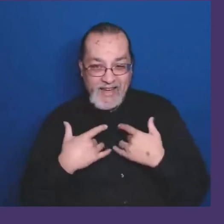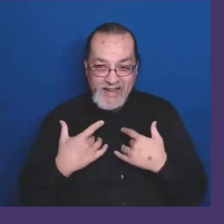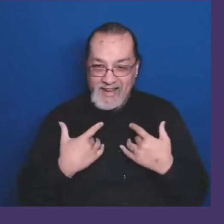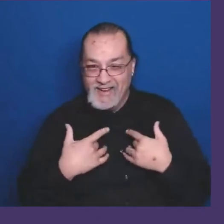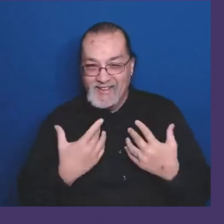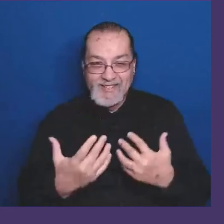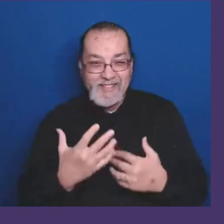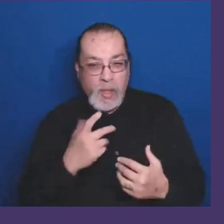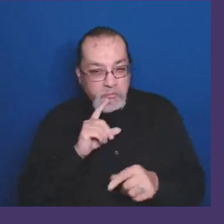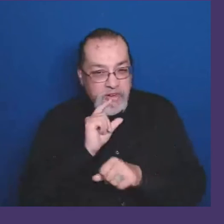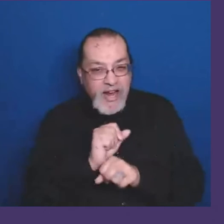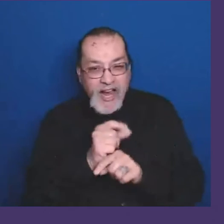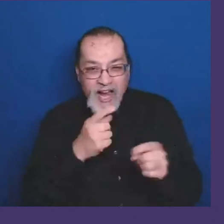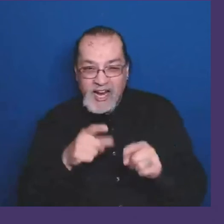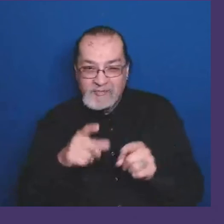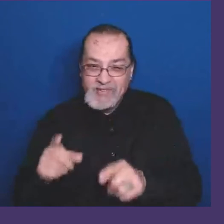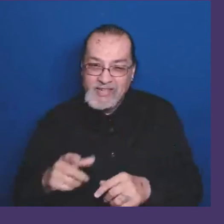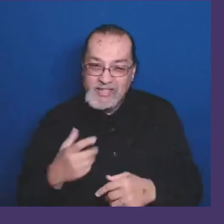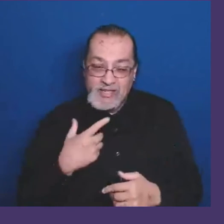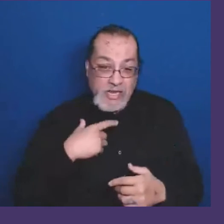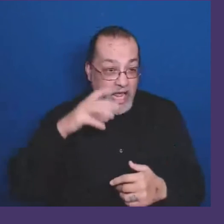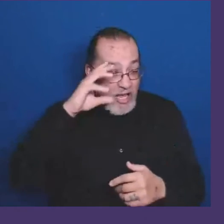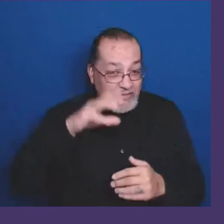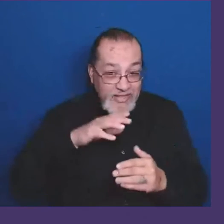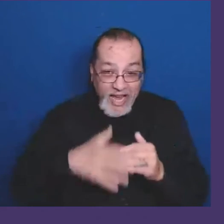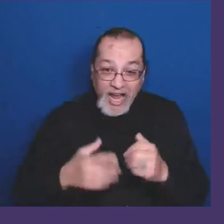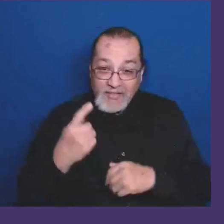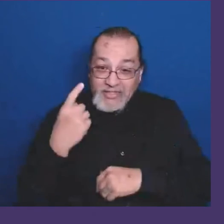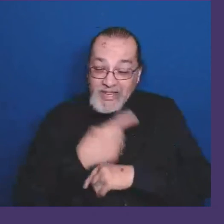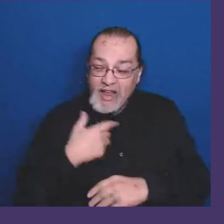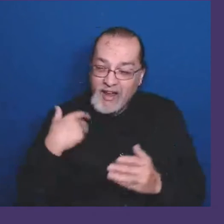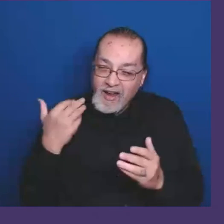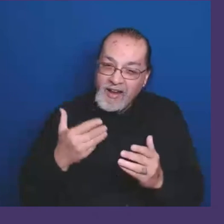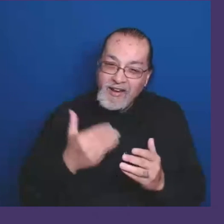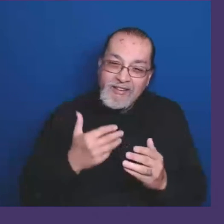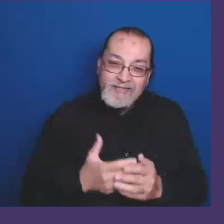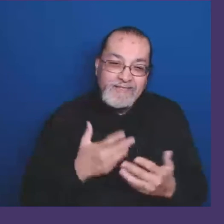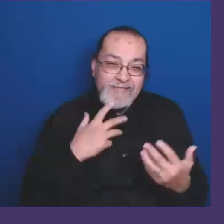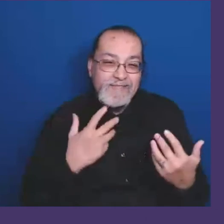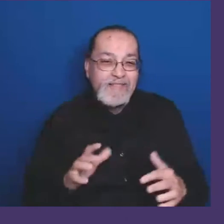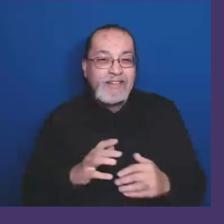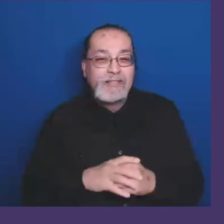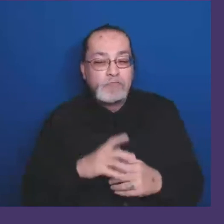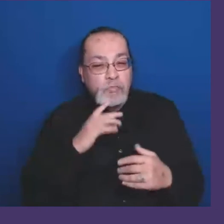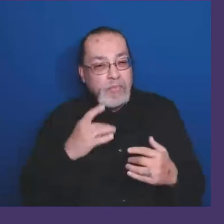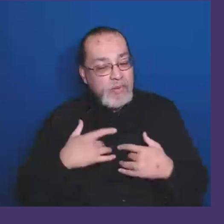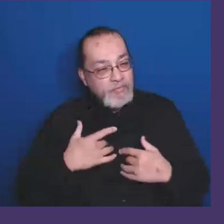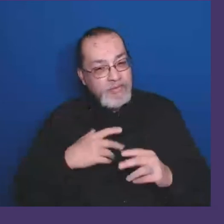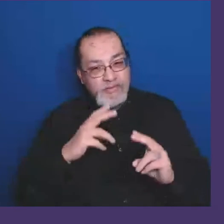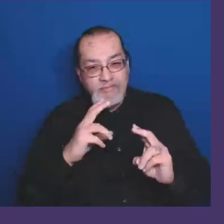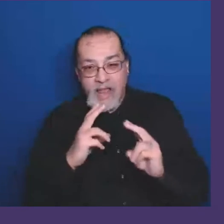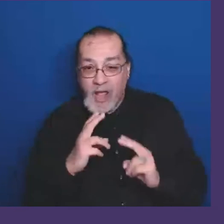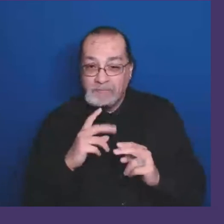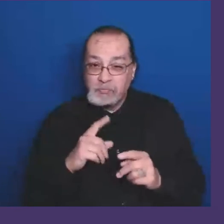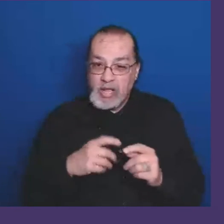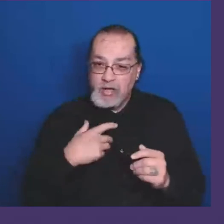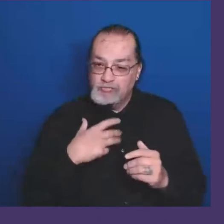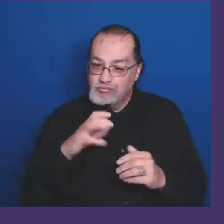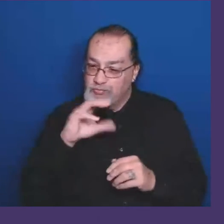Jenny Lay-Flurrie: Absolutely. It has been such an honor to co-host with you. It really has. Finally,